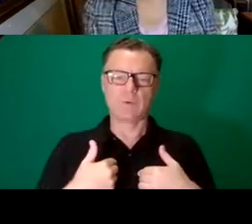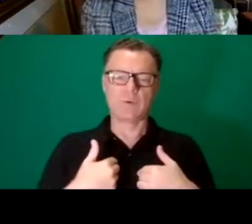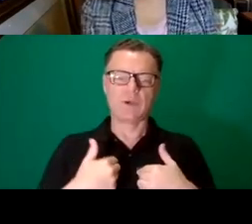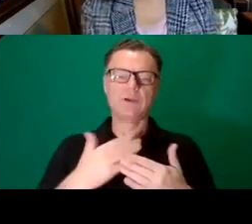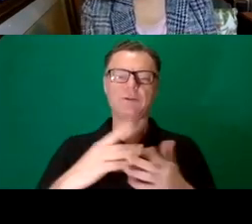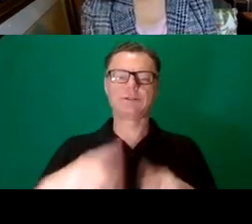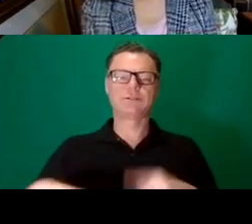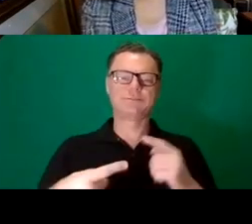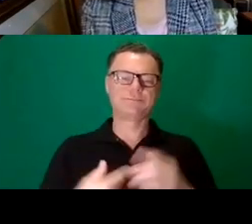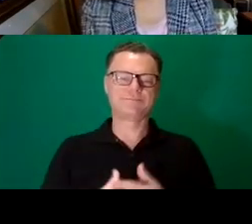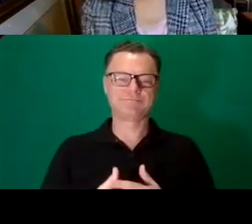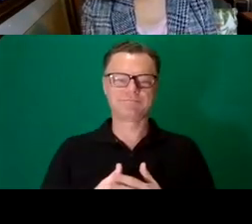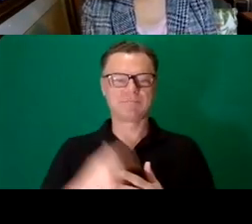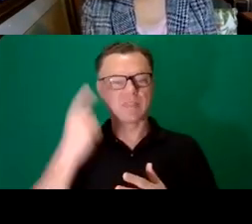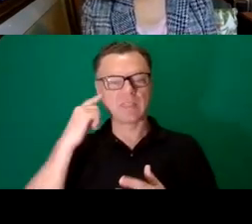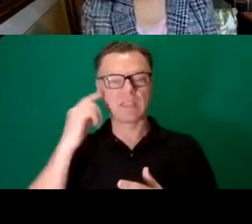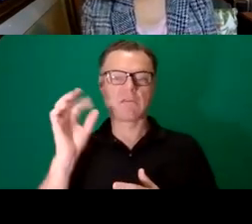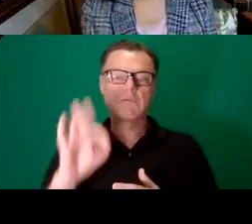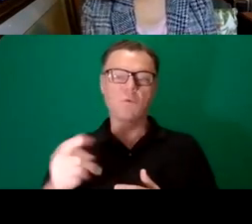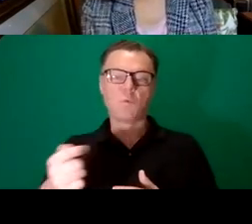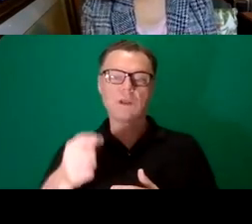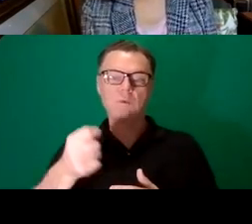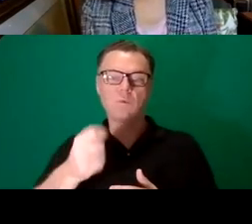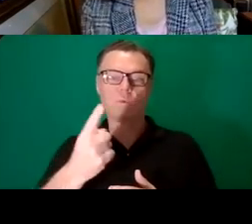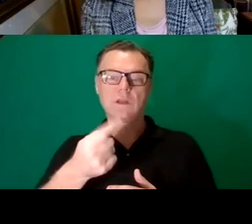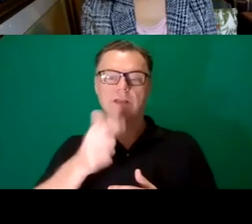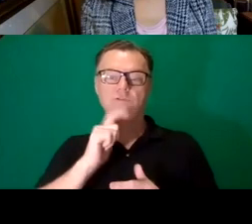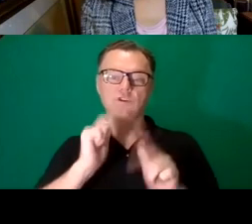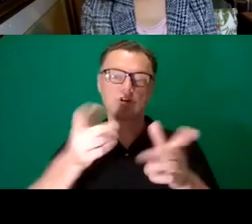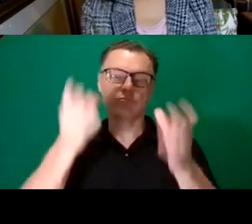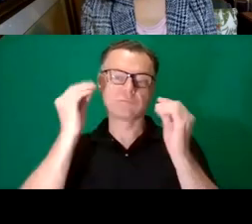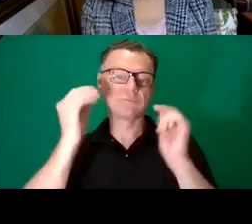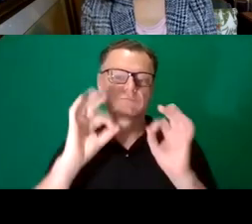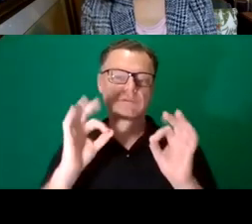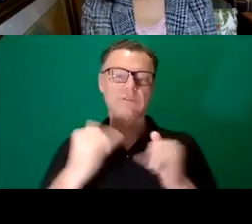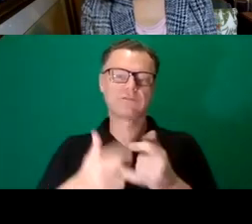You can't learn it in an afternoon. But it's a really complex,